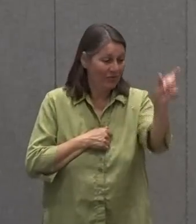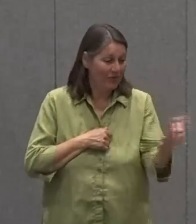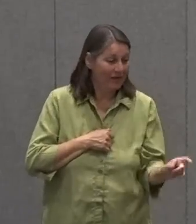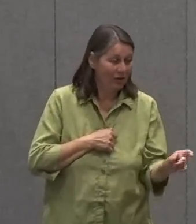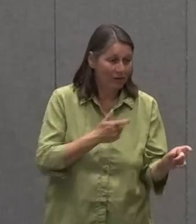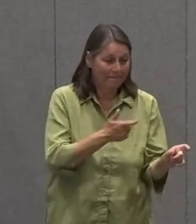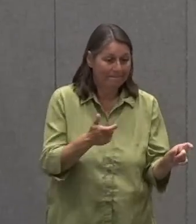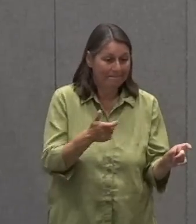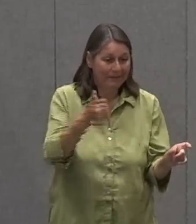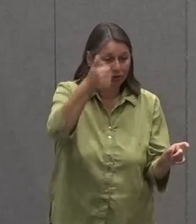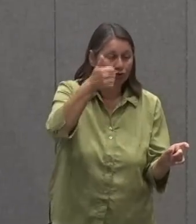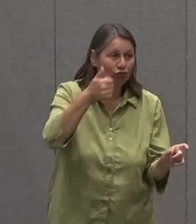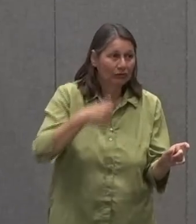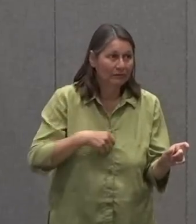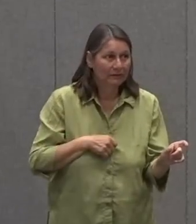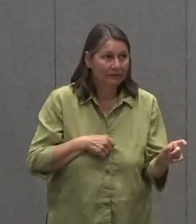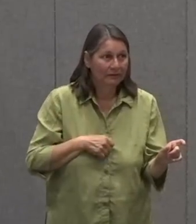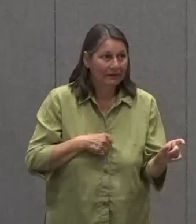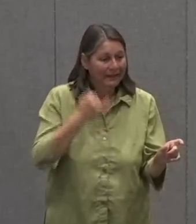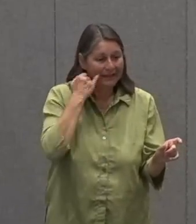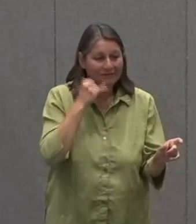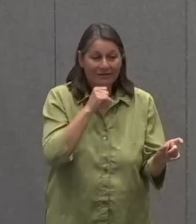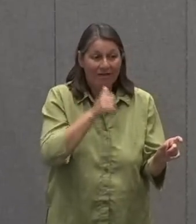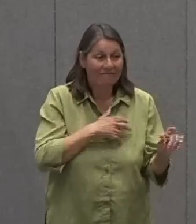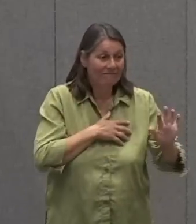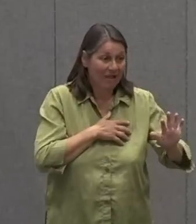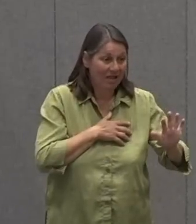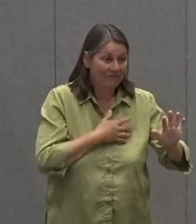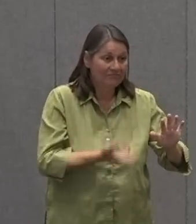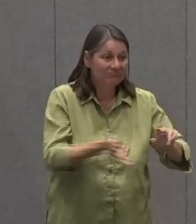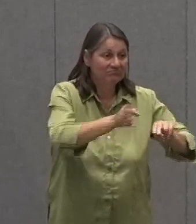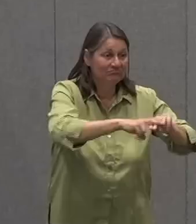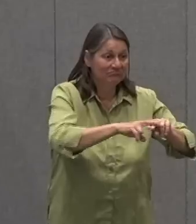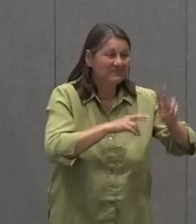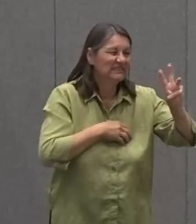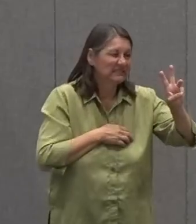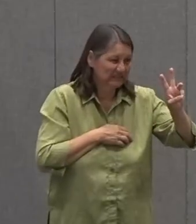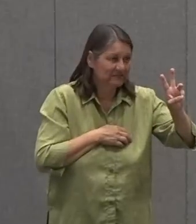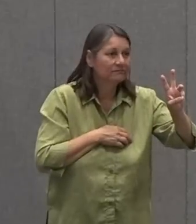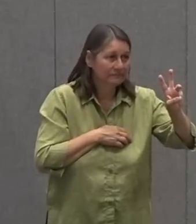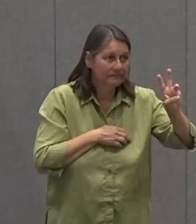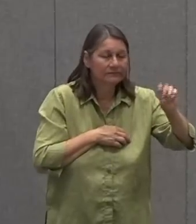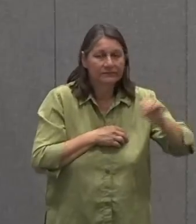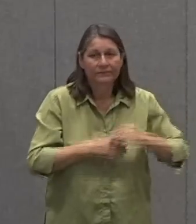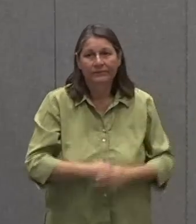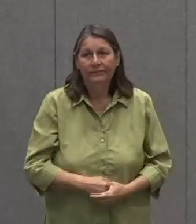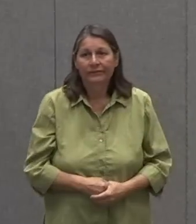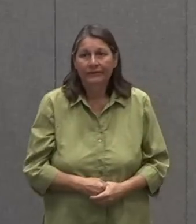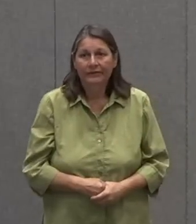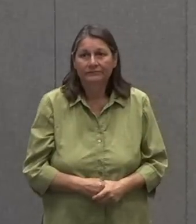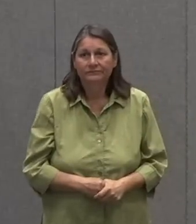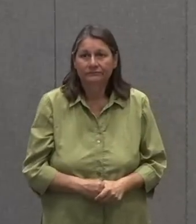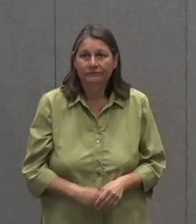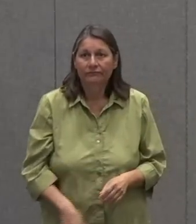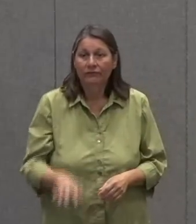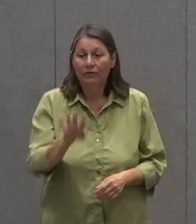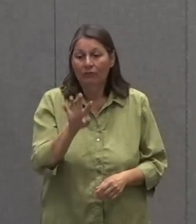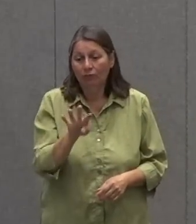If it wasn't five, it's gotta be a six, right? 'Cause that's gonna be the next thousandth up. Okay, 47, can I do this?